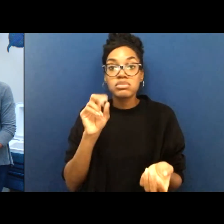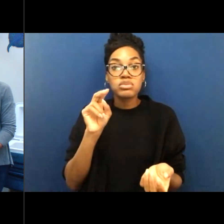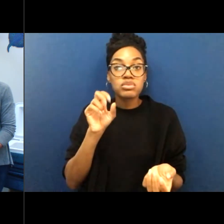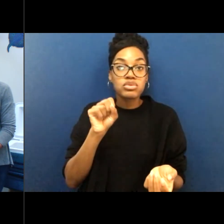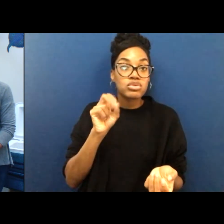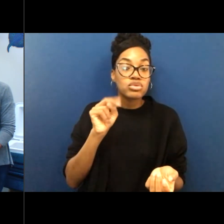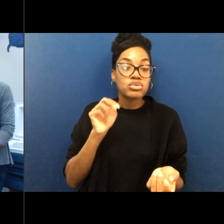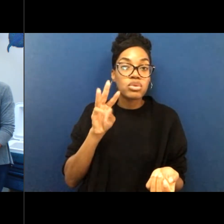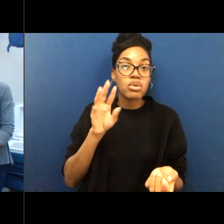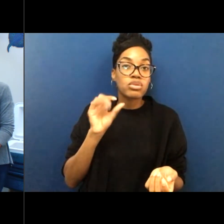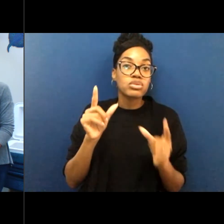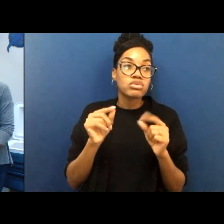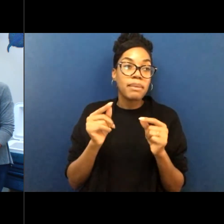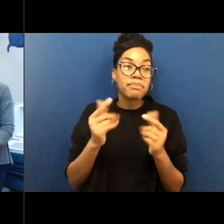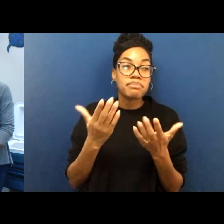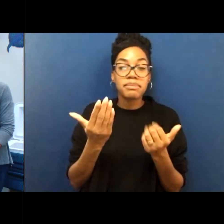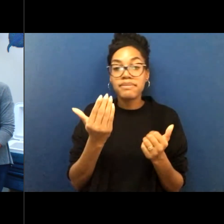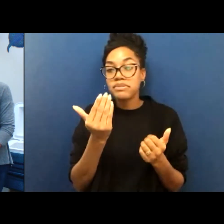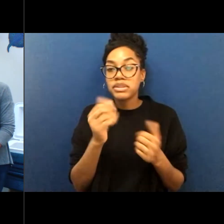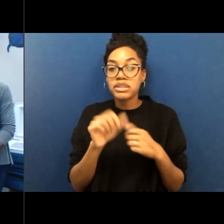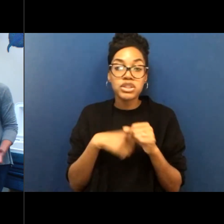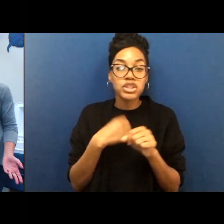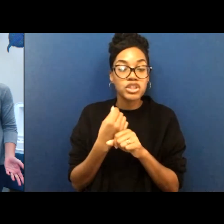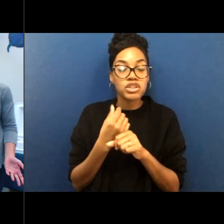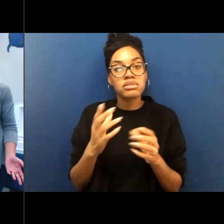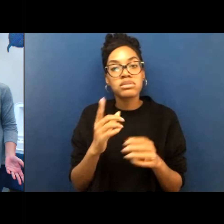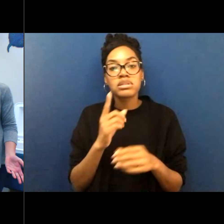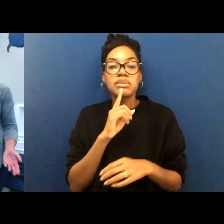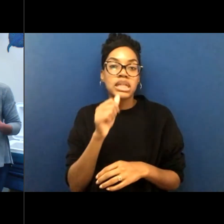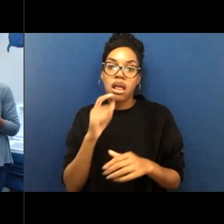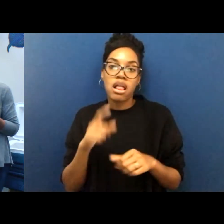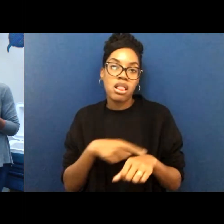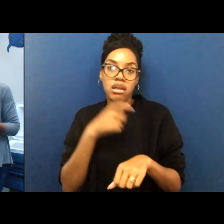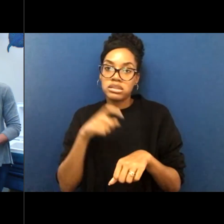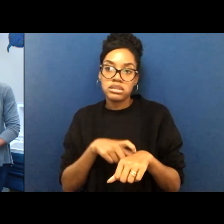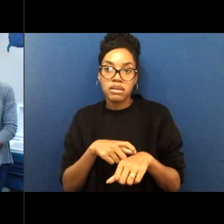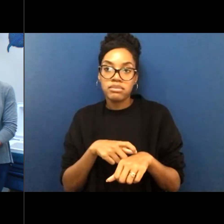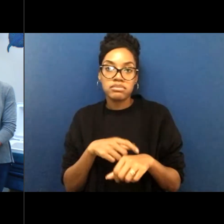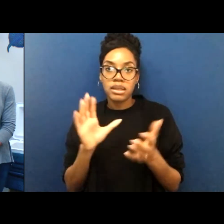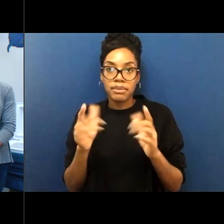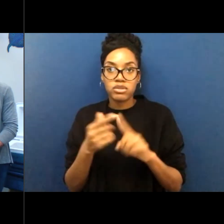So not a really long lifetime compared to some of the mammals that we know of, and ourselves as well.